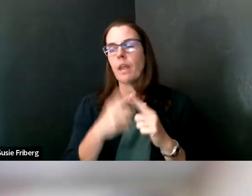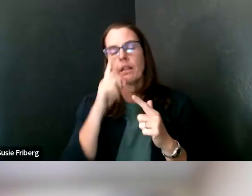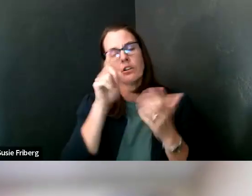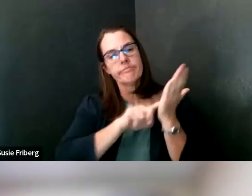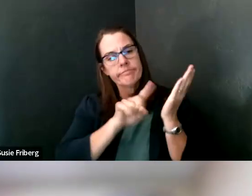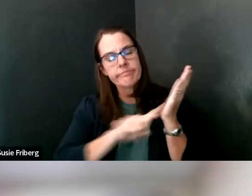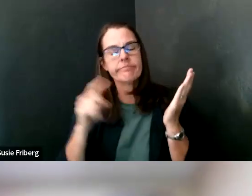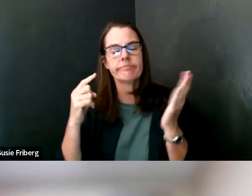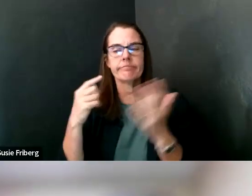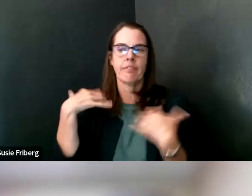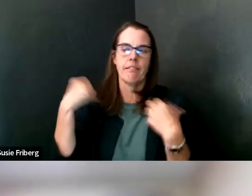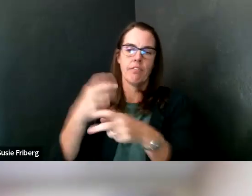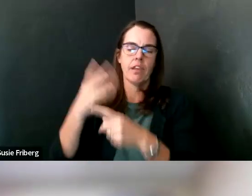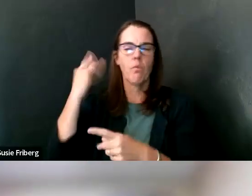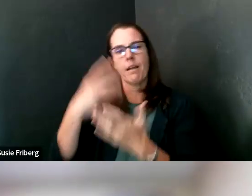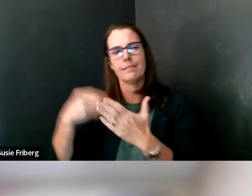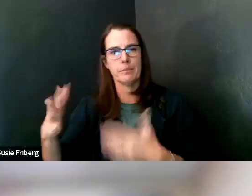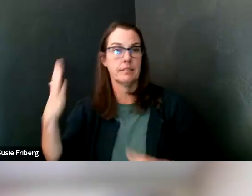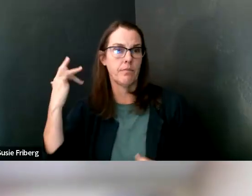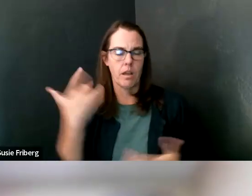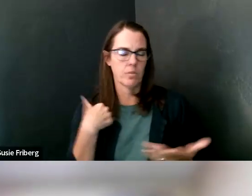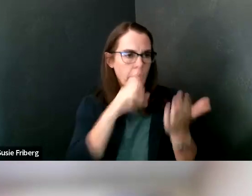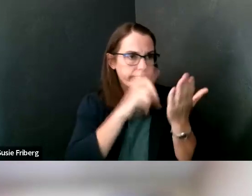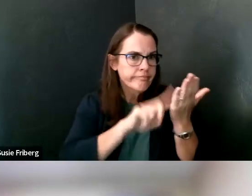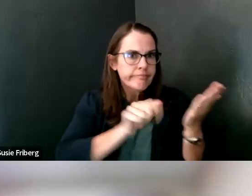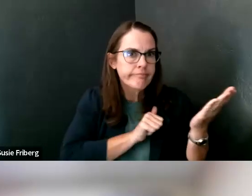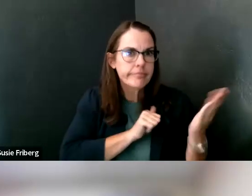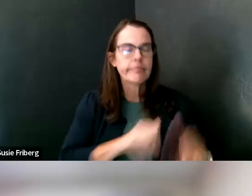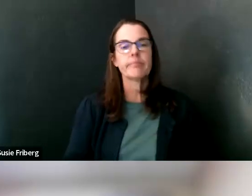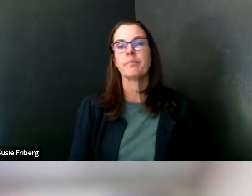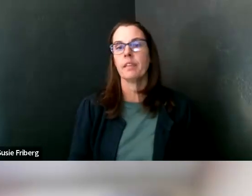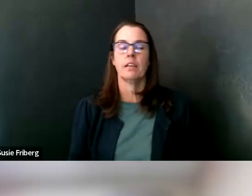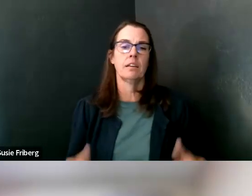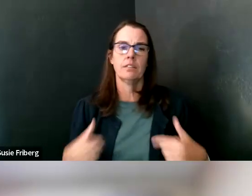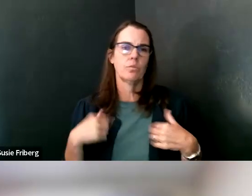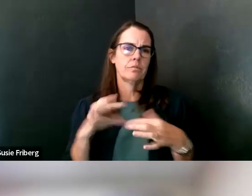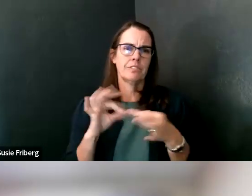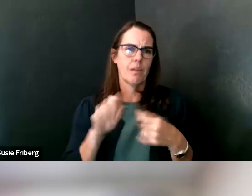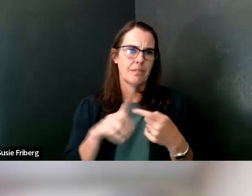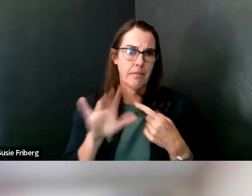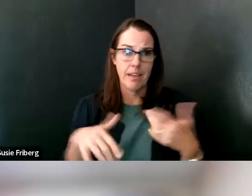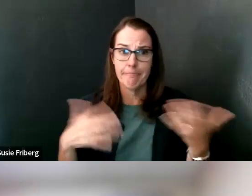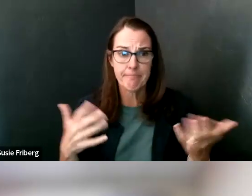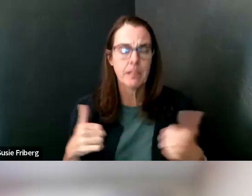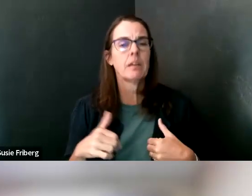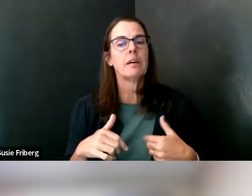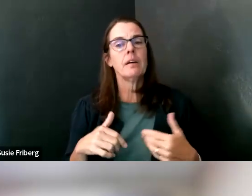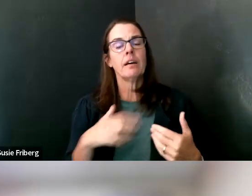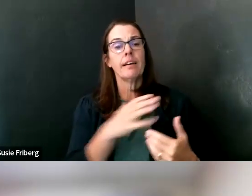why they were so expensive. Um, so I just want to make comments about that. Um, and I think um,